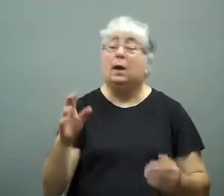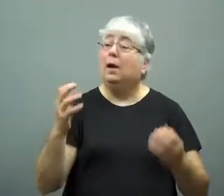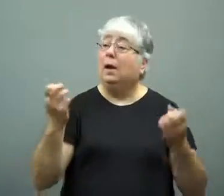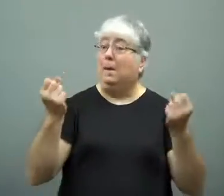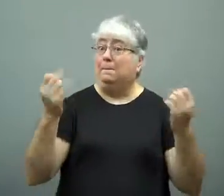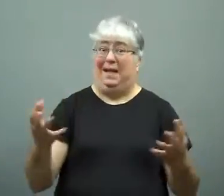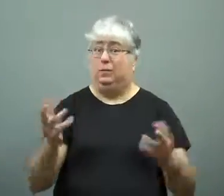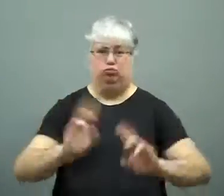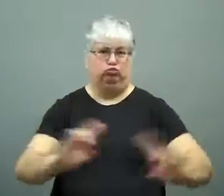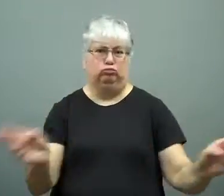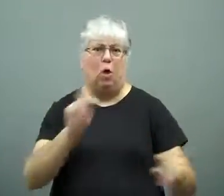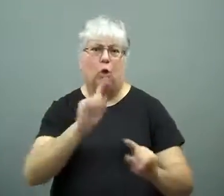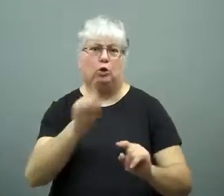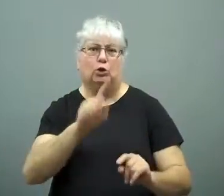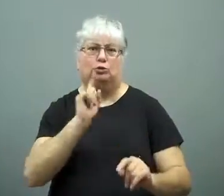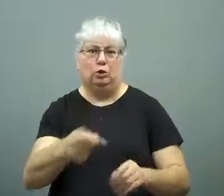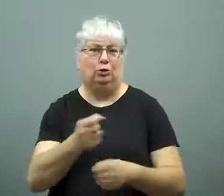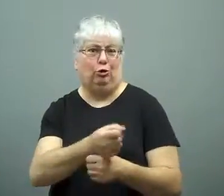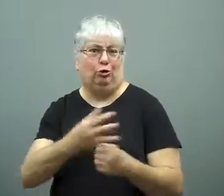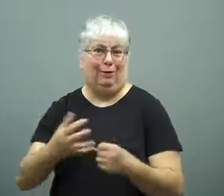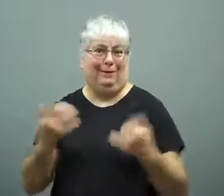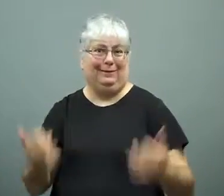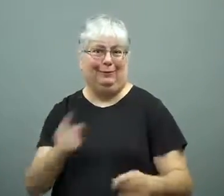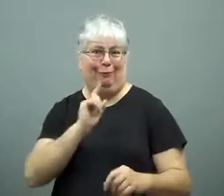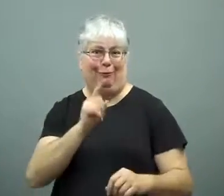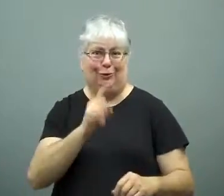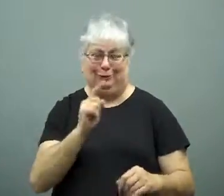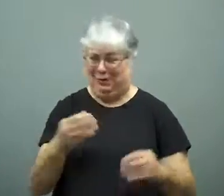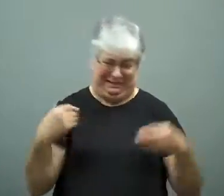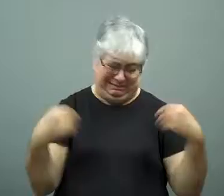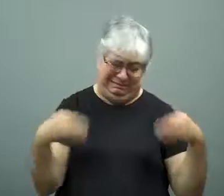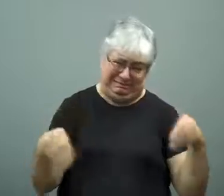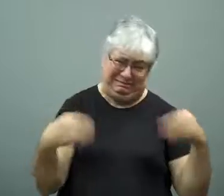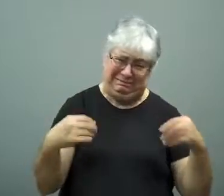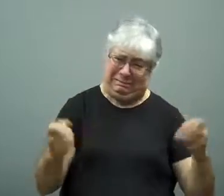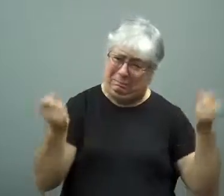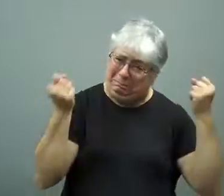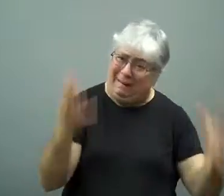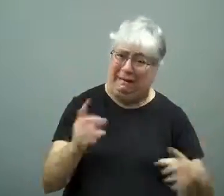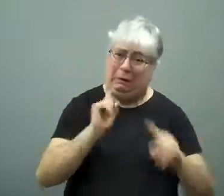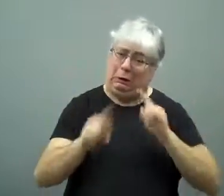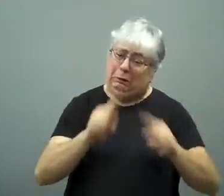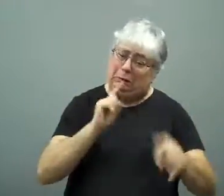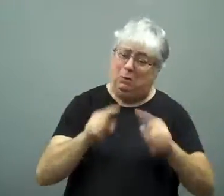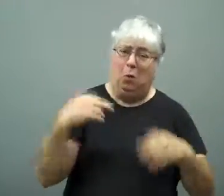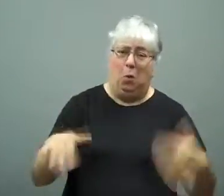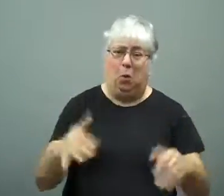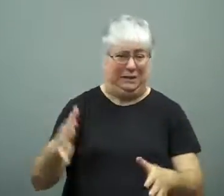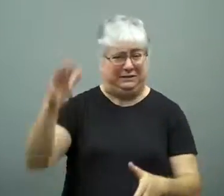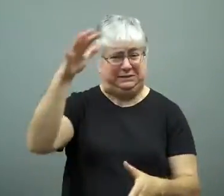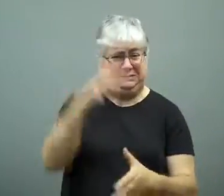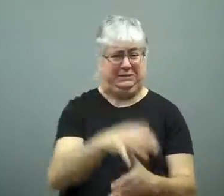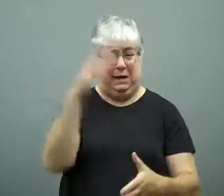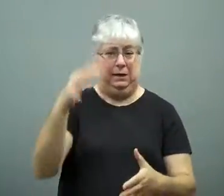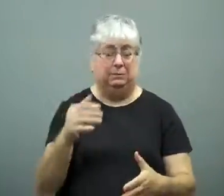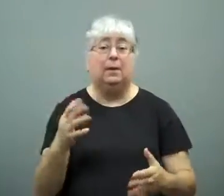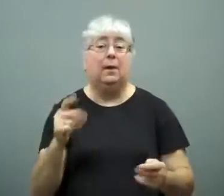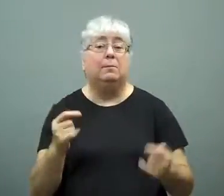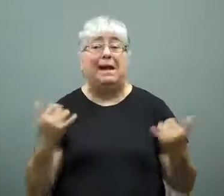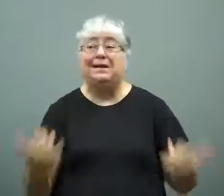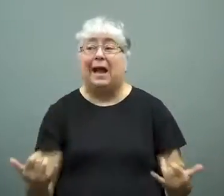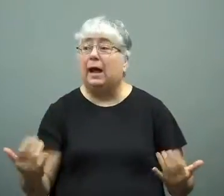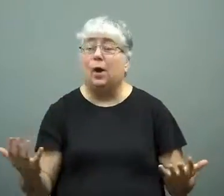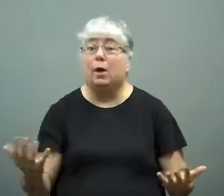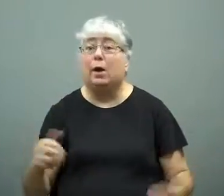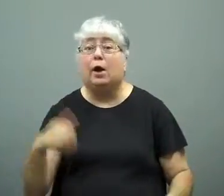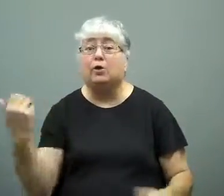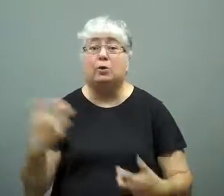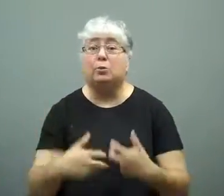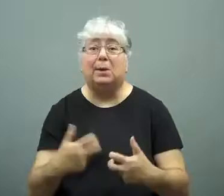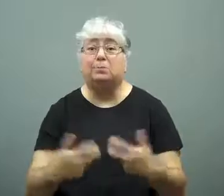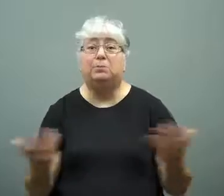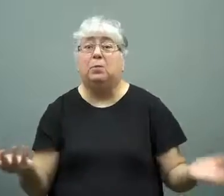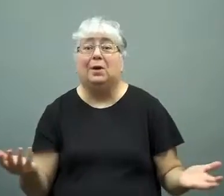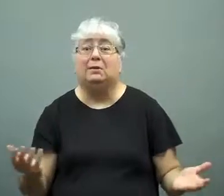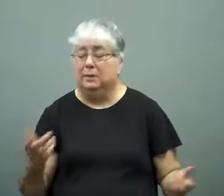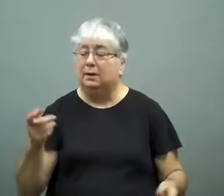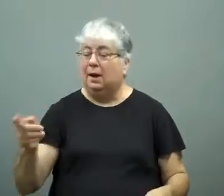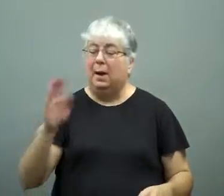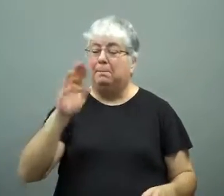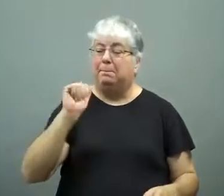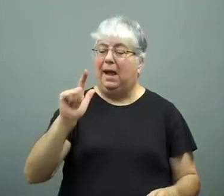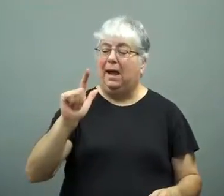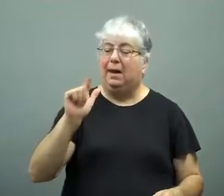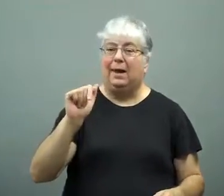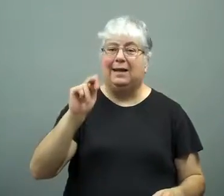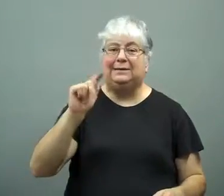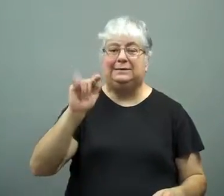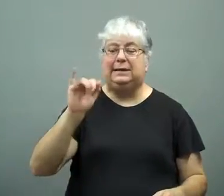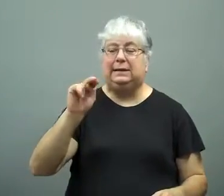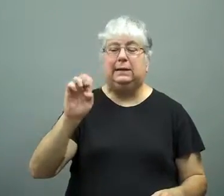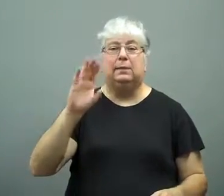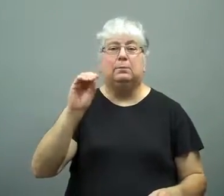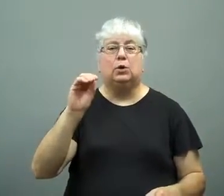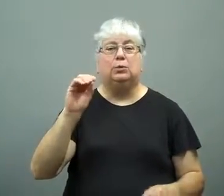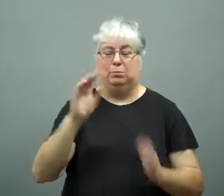So many have pre-ordered it that it became a top seller.